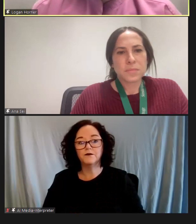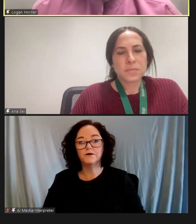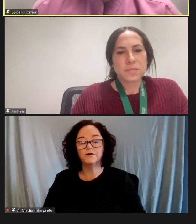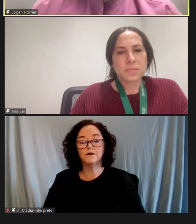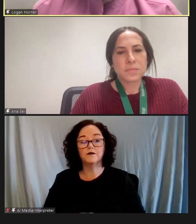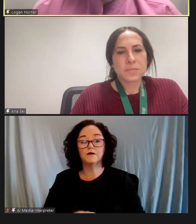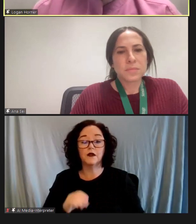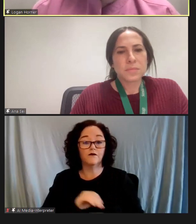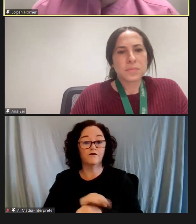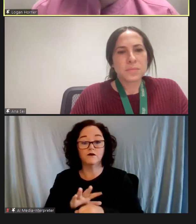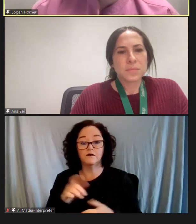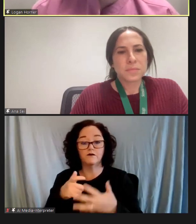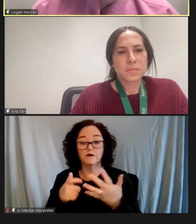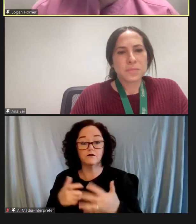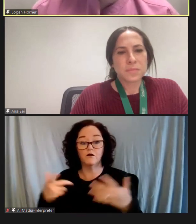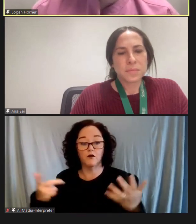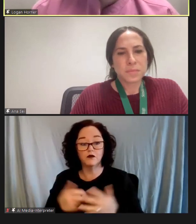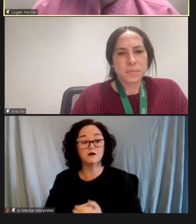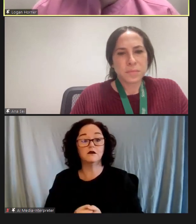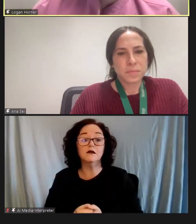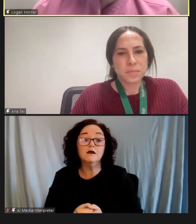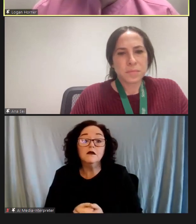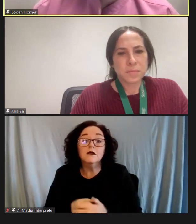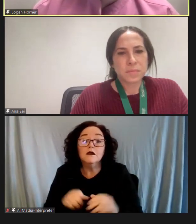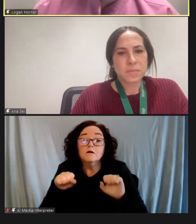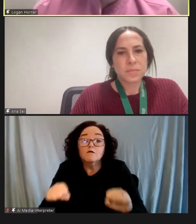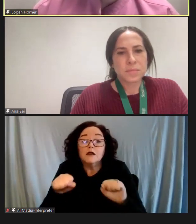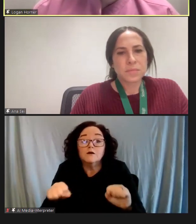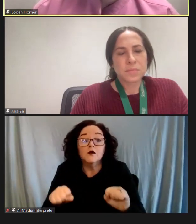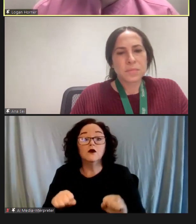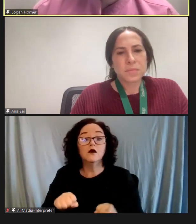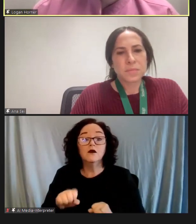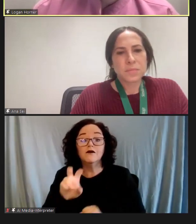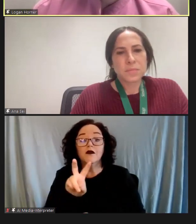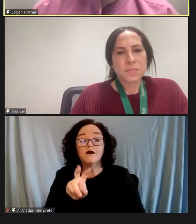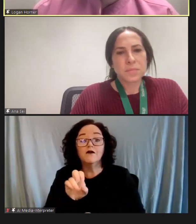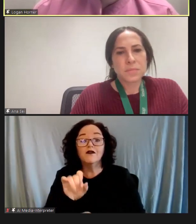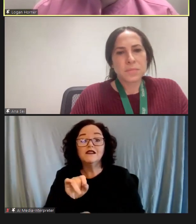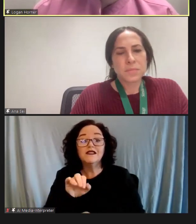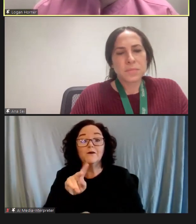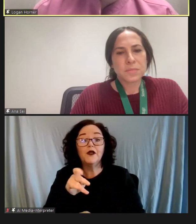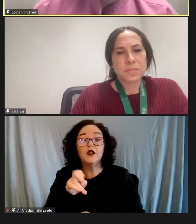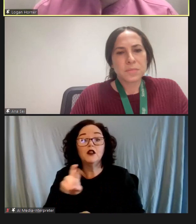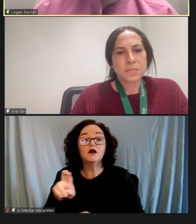enlarged vestibular aqueducts maybe we